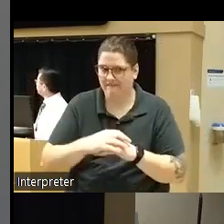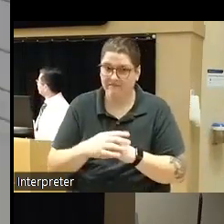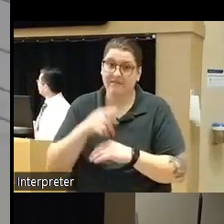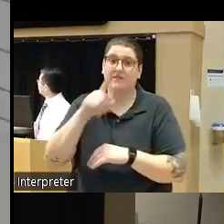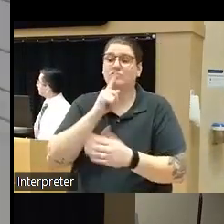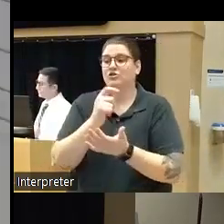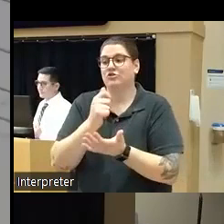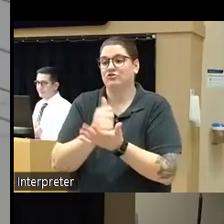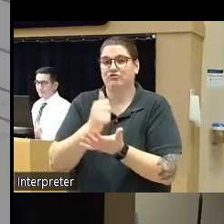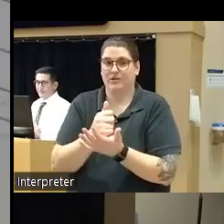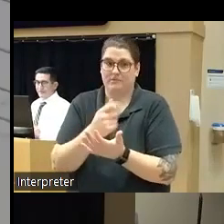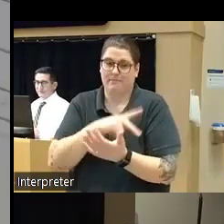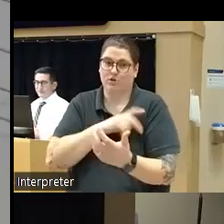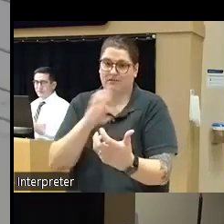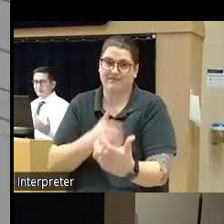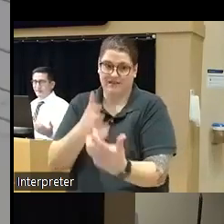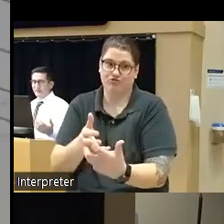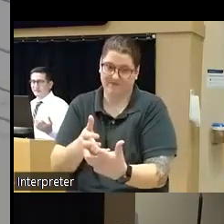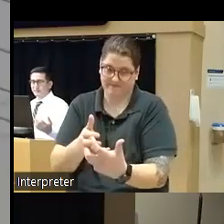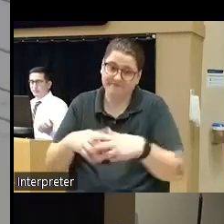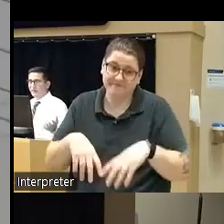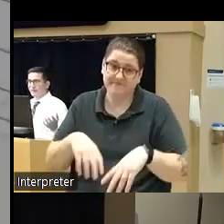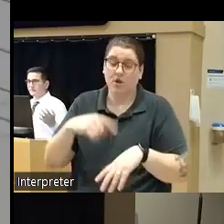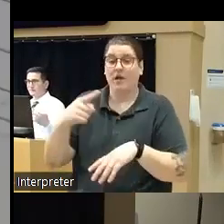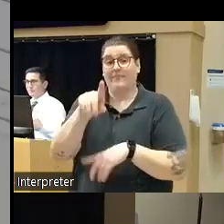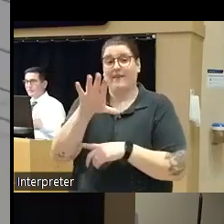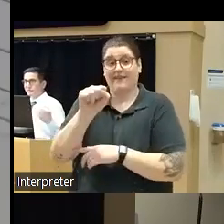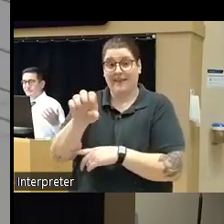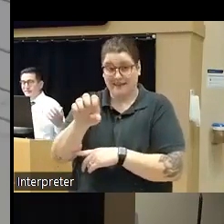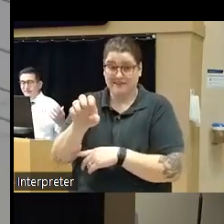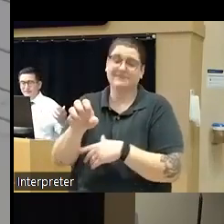for visual dysfunction and so in this case you know you're asked you know later in the day in